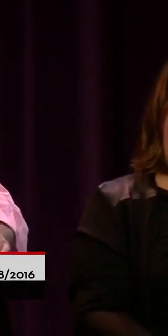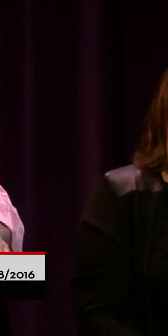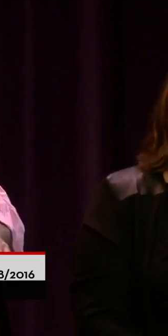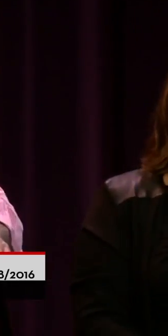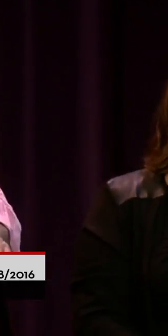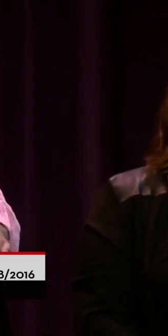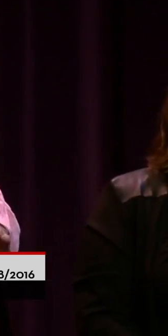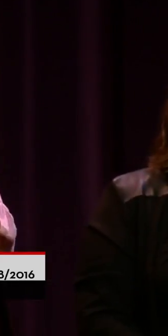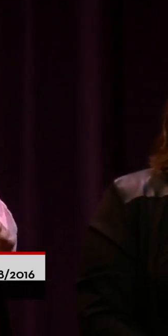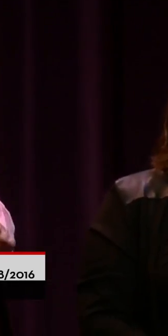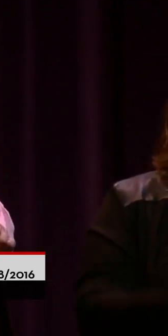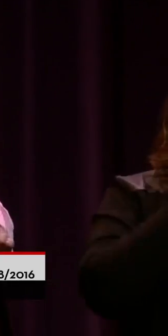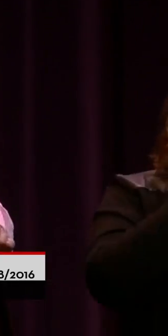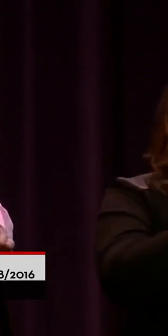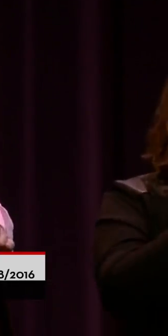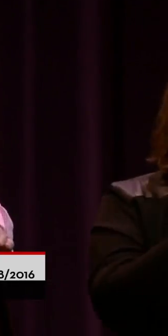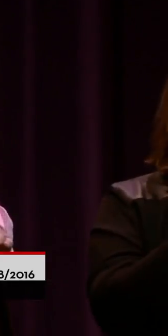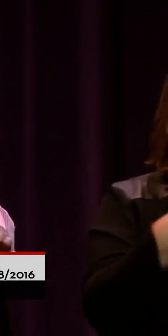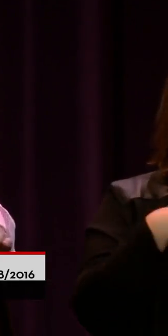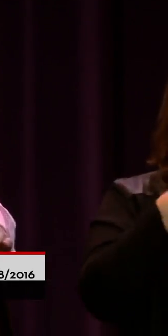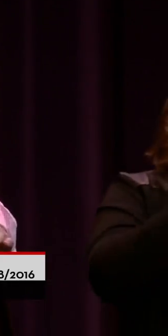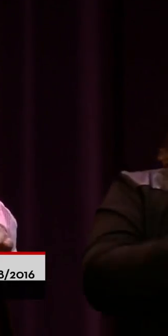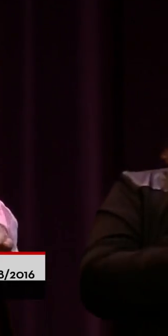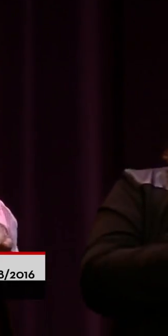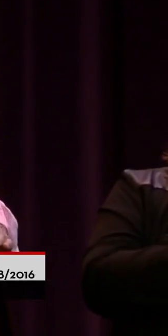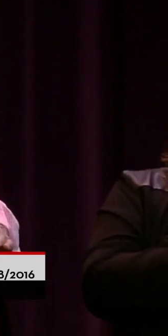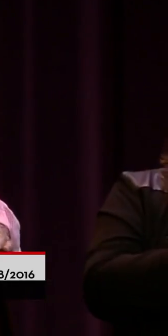HE HAS NOT LED US. HE'S GOT SIX MONTHS. I BELIEVE IN REDEMPTION.